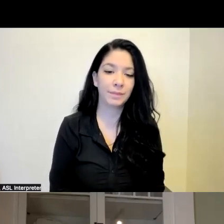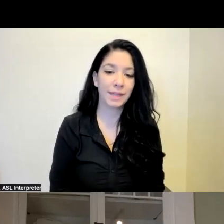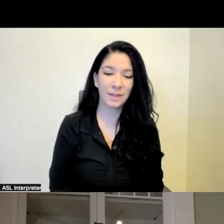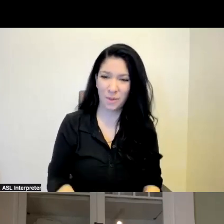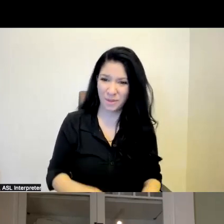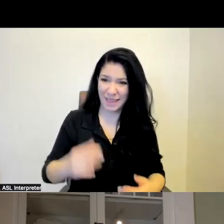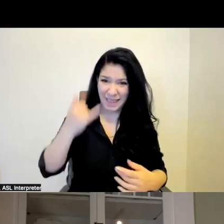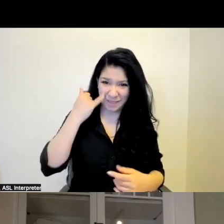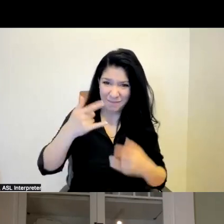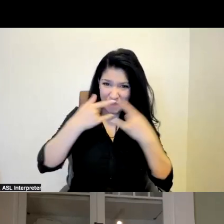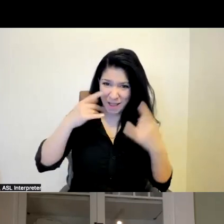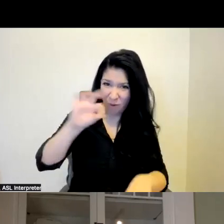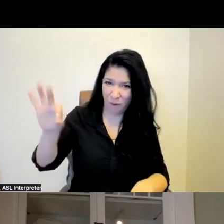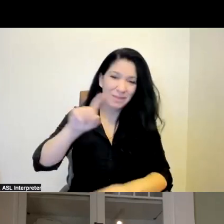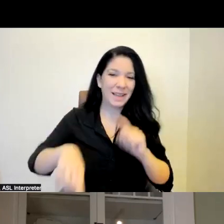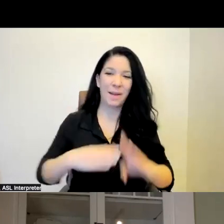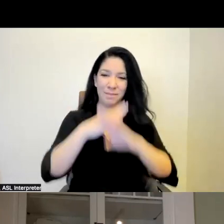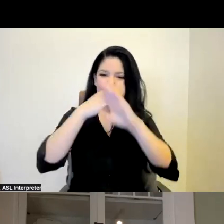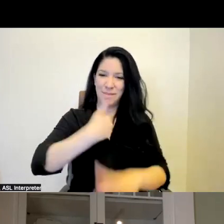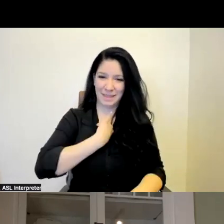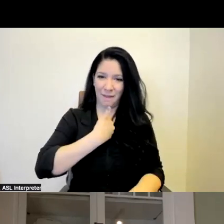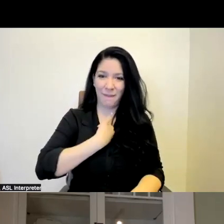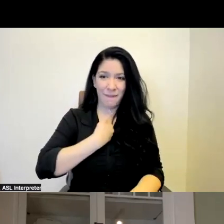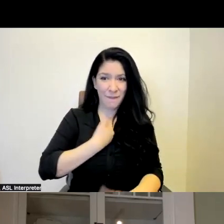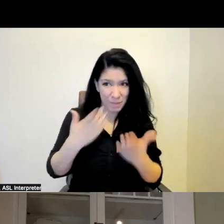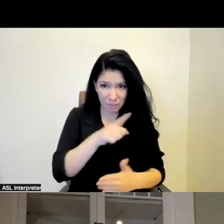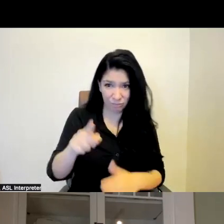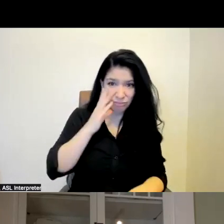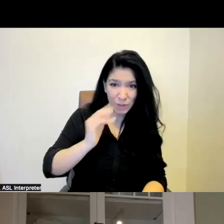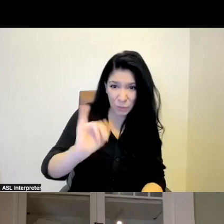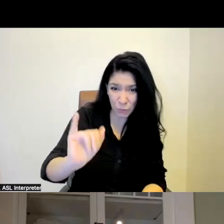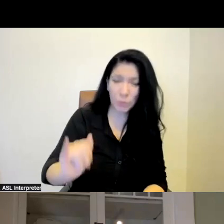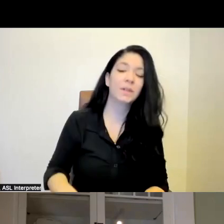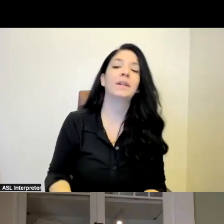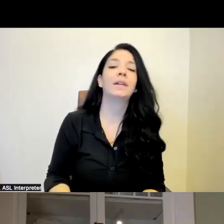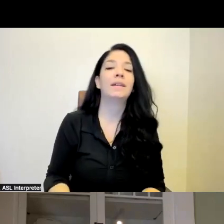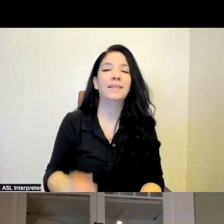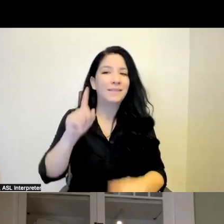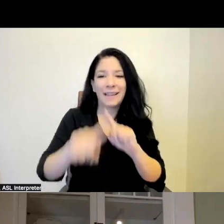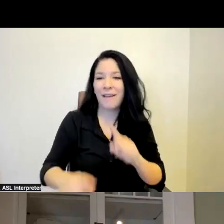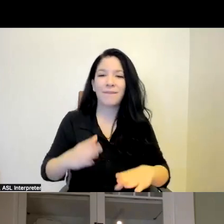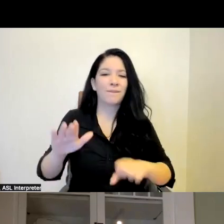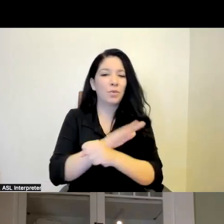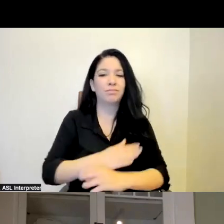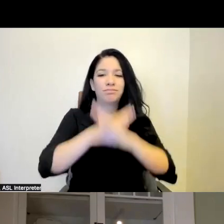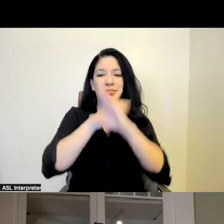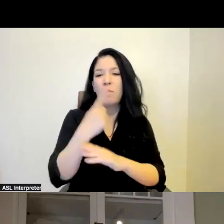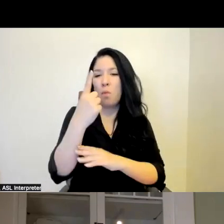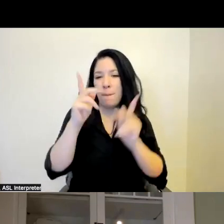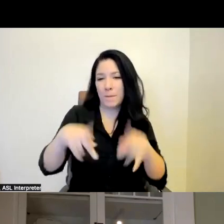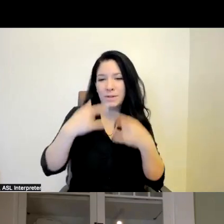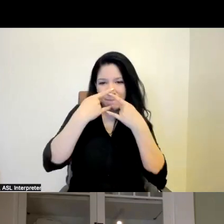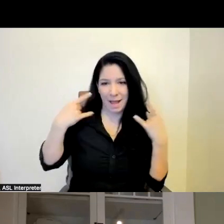myself. Like many of us, unable to protect myself by simply one-way masking. Next slide, please.